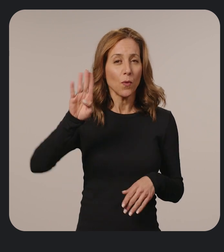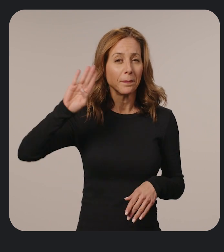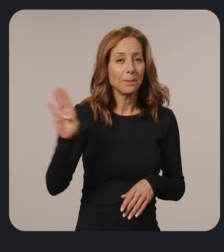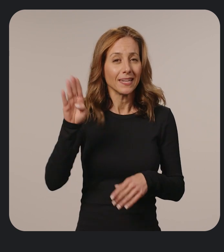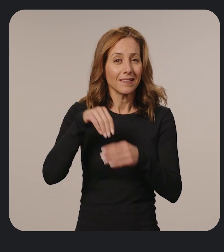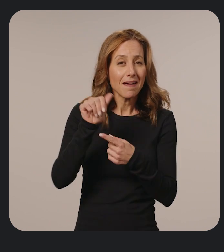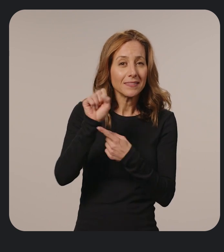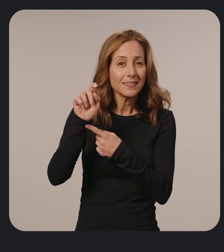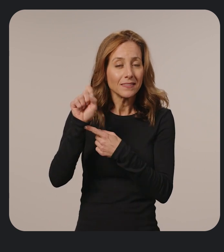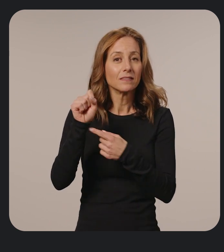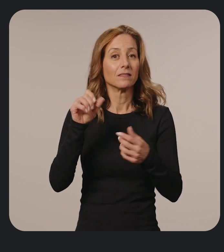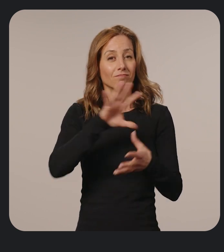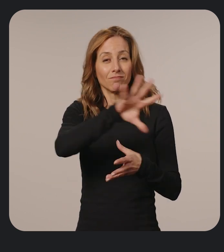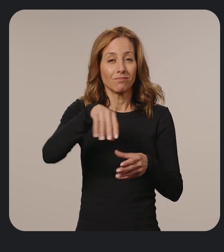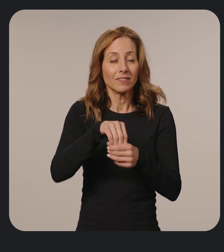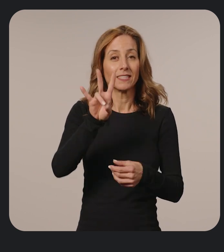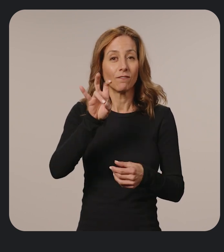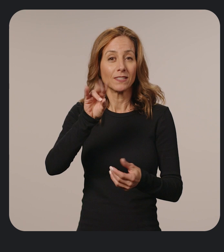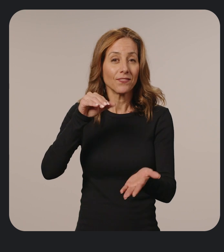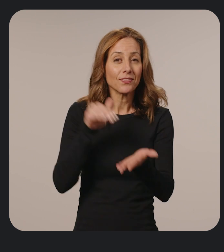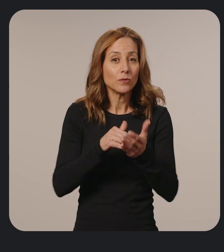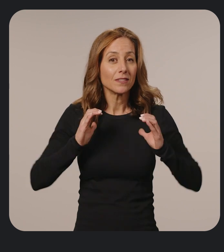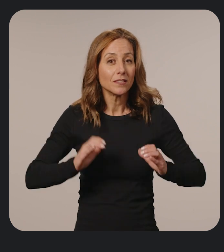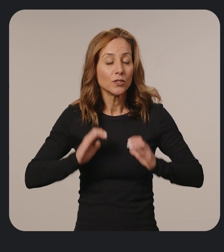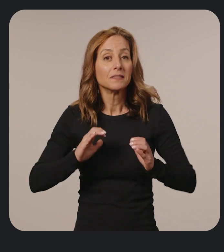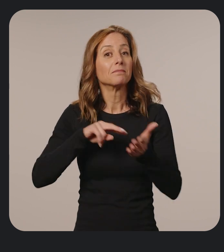manage over $34 billion in assets across 770,000